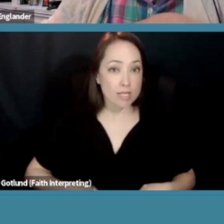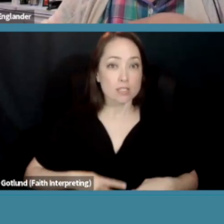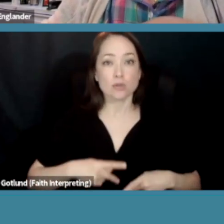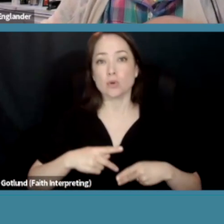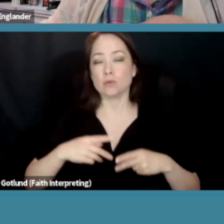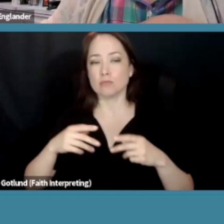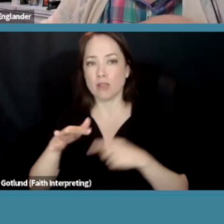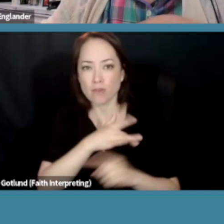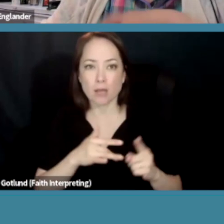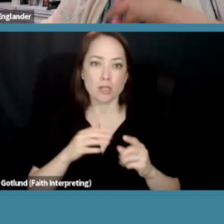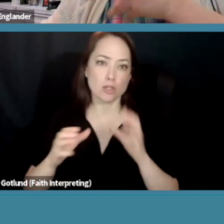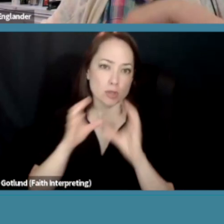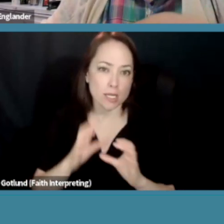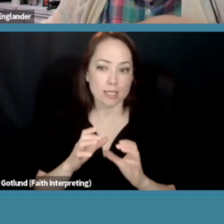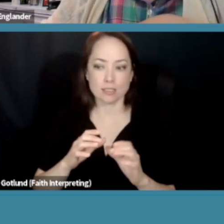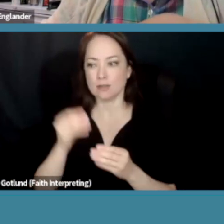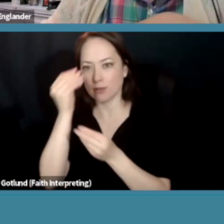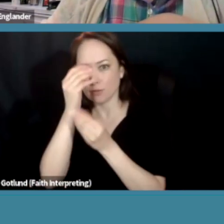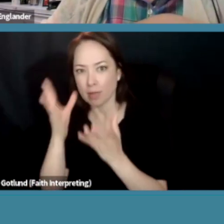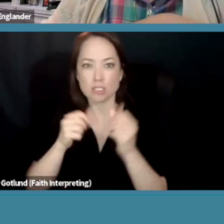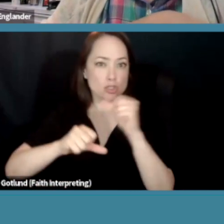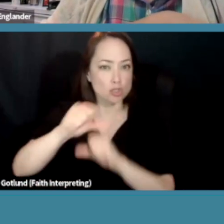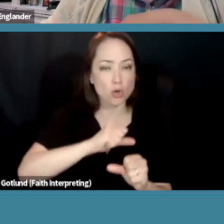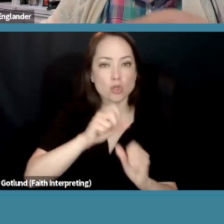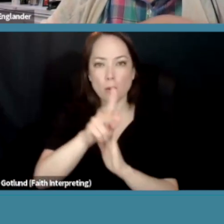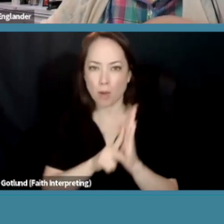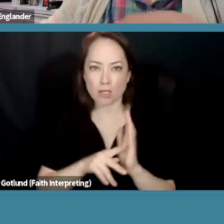information environments, and social and policy environments.